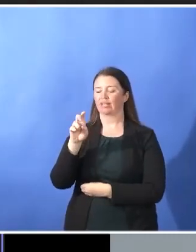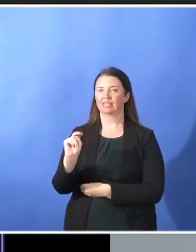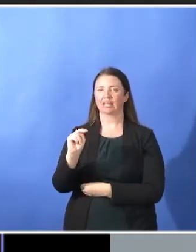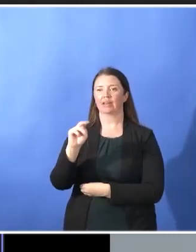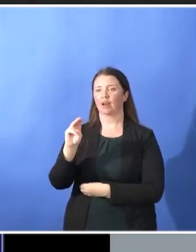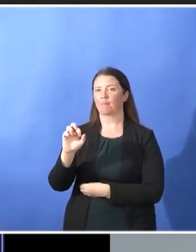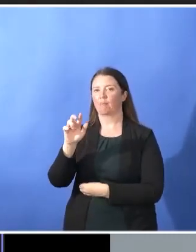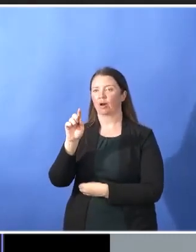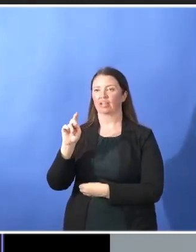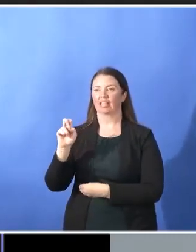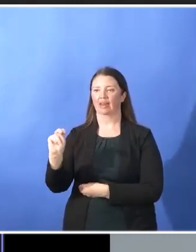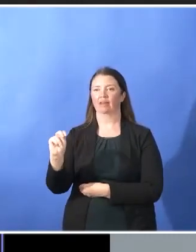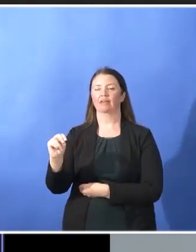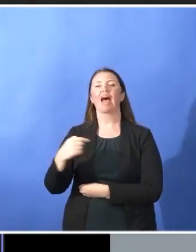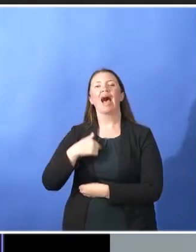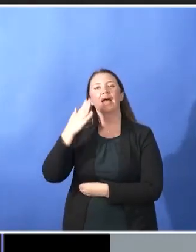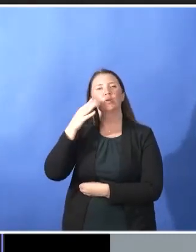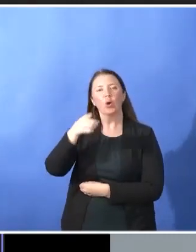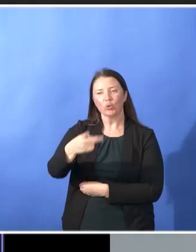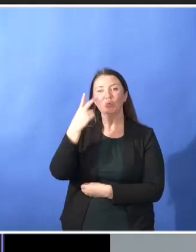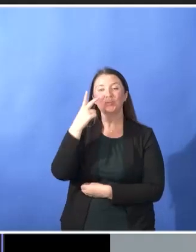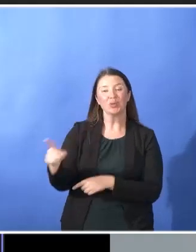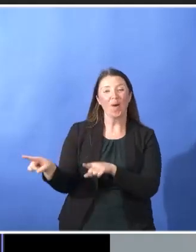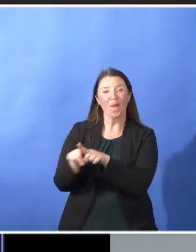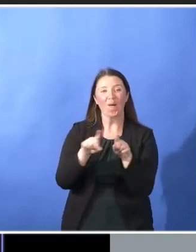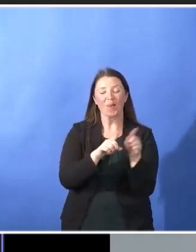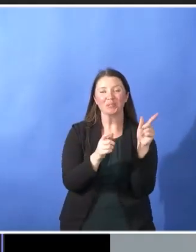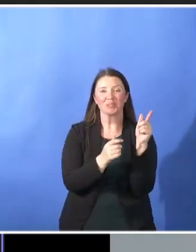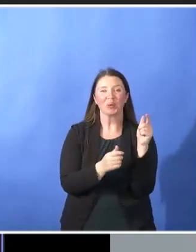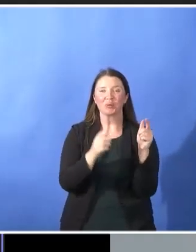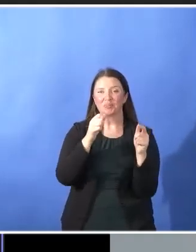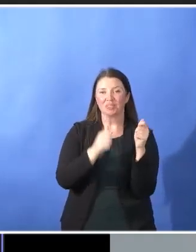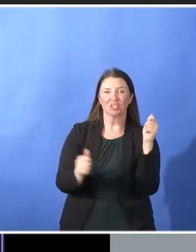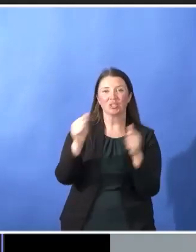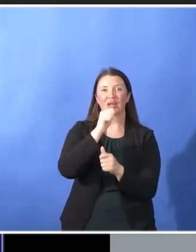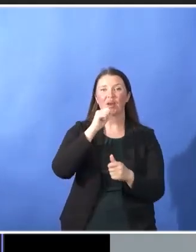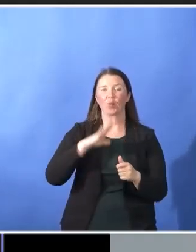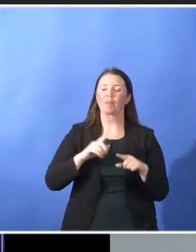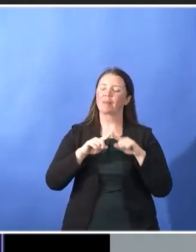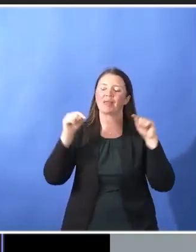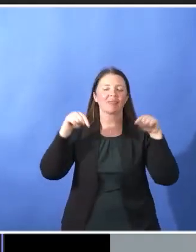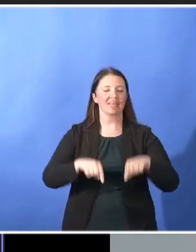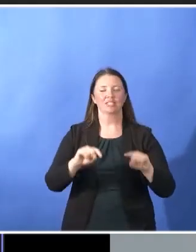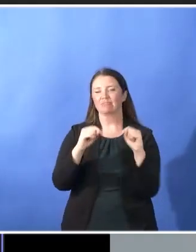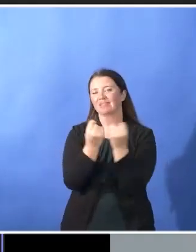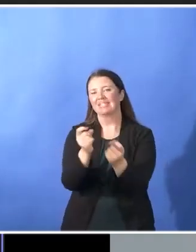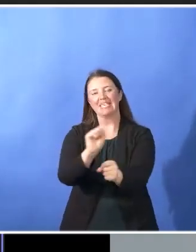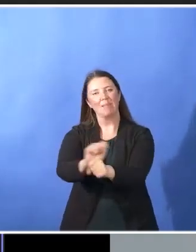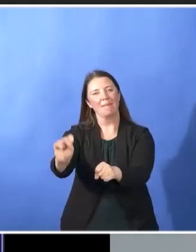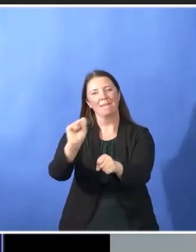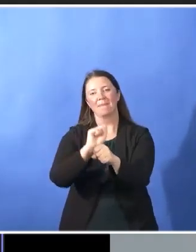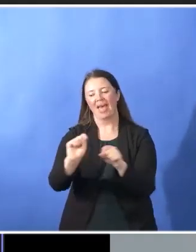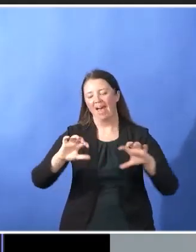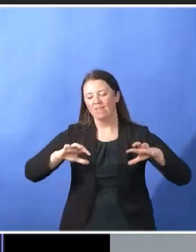AND AS I KNOW YOU KNOW THIS WAS A TEAM EFFORT. THE RESOURCES MARSHALED ACROSS THE U.S. GOVERNMENT BEING TRULY